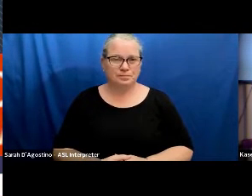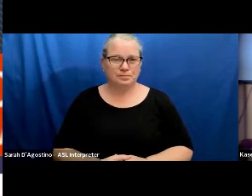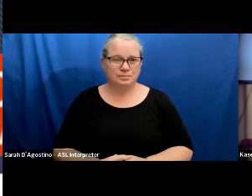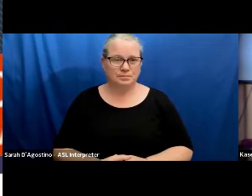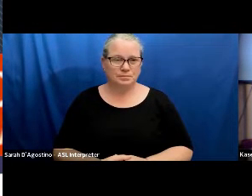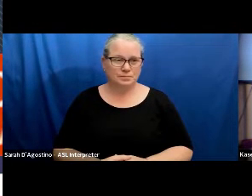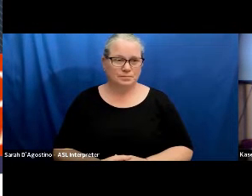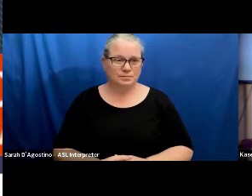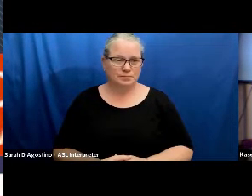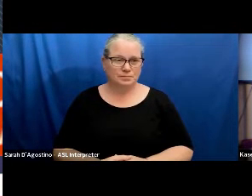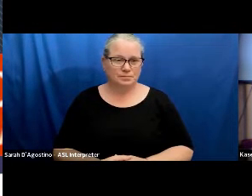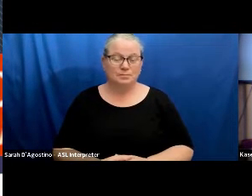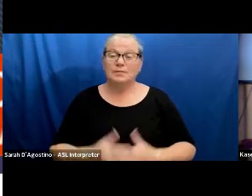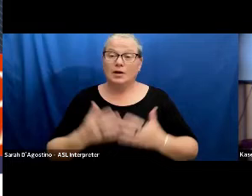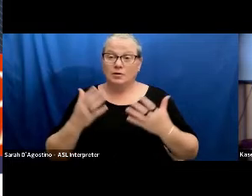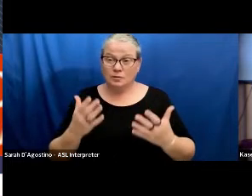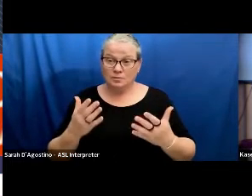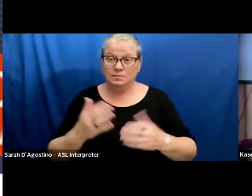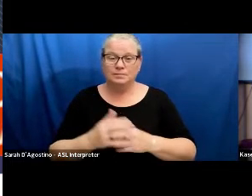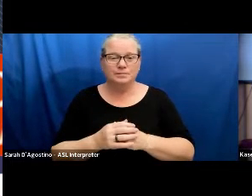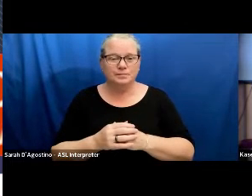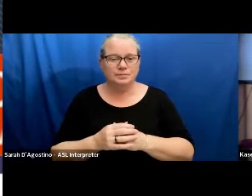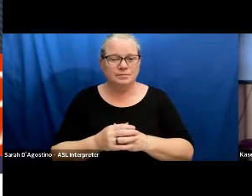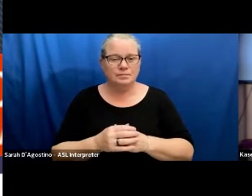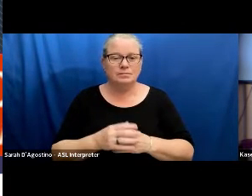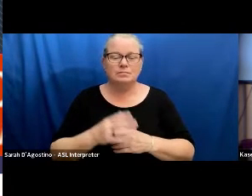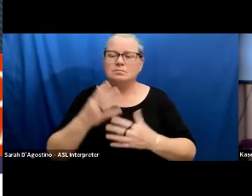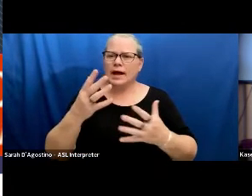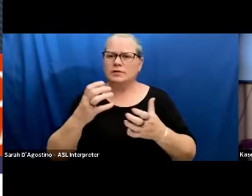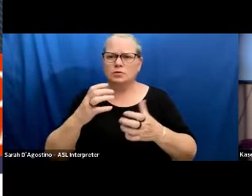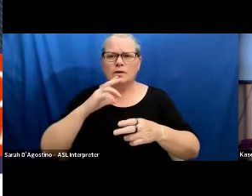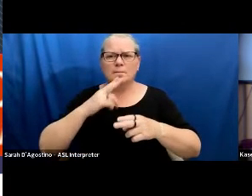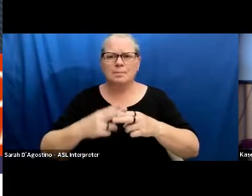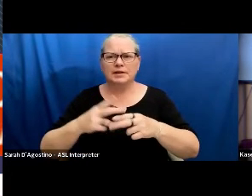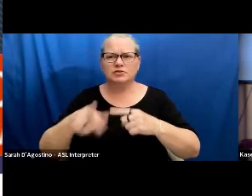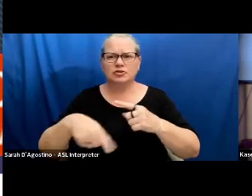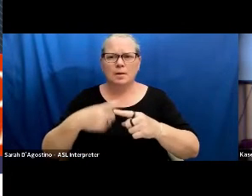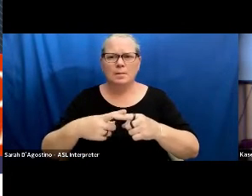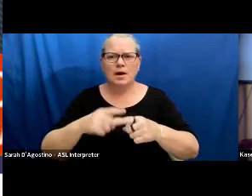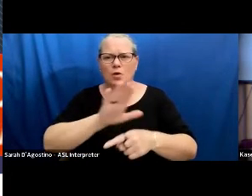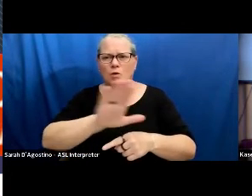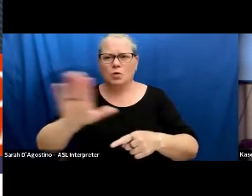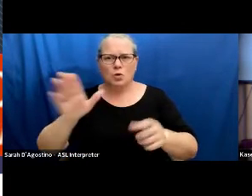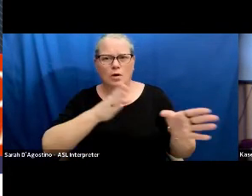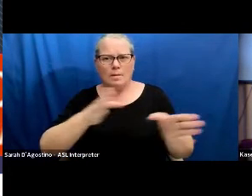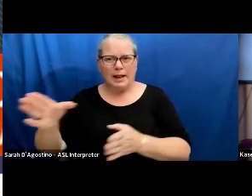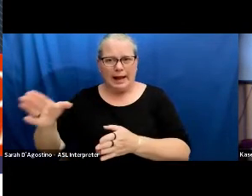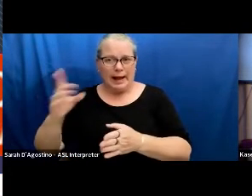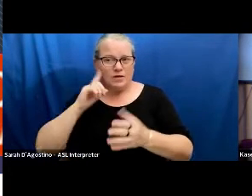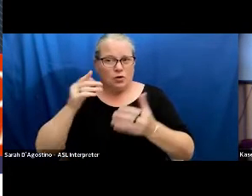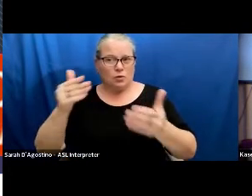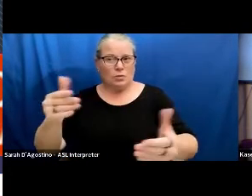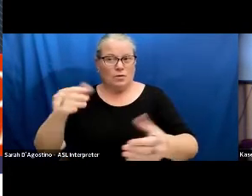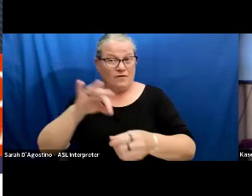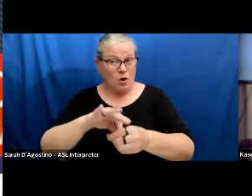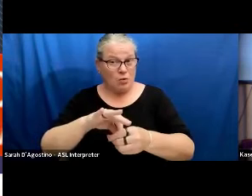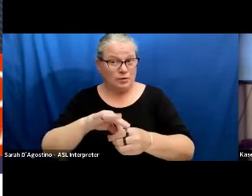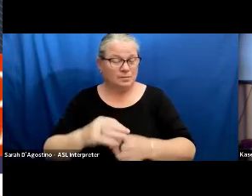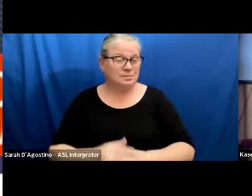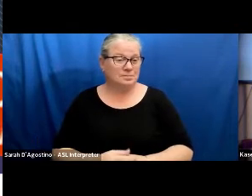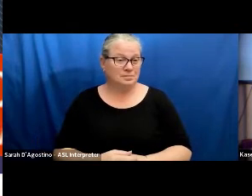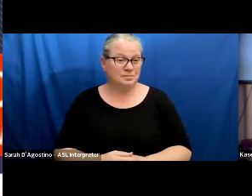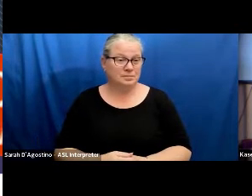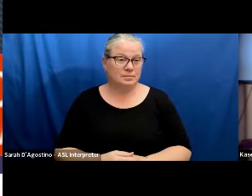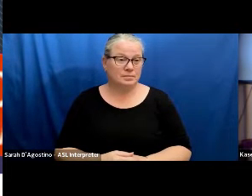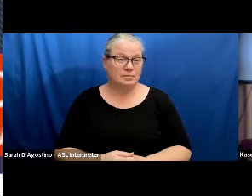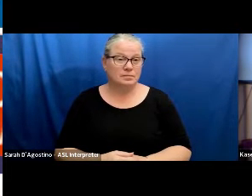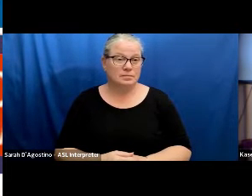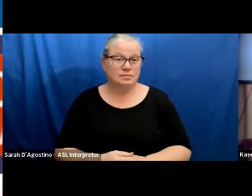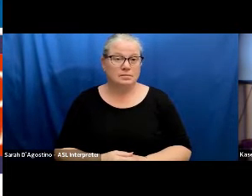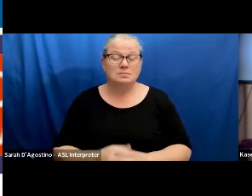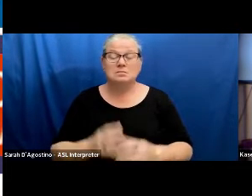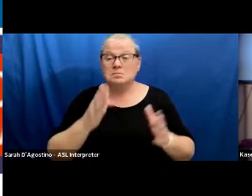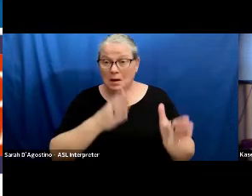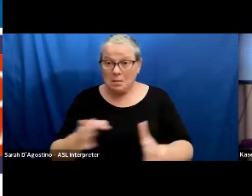want to make sure we touch on your plan to vote making a plan to vote is really important because